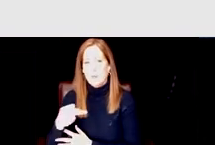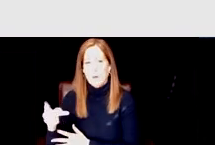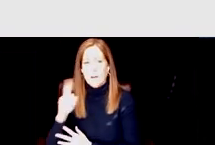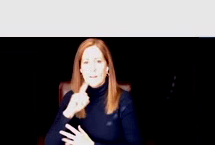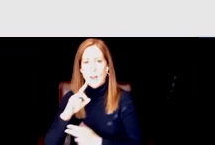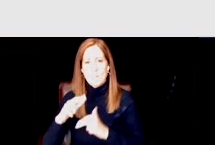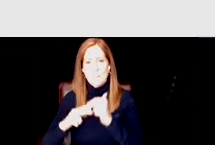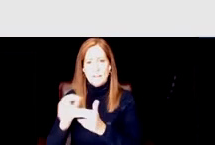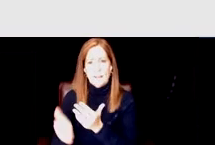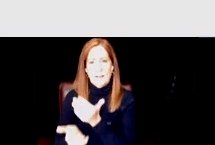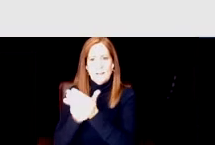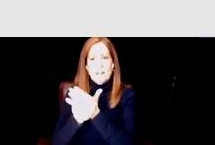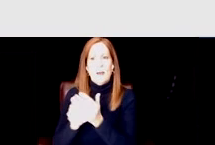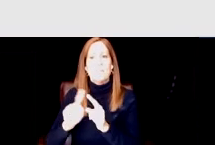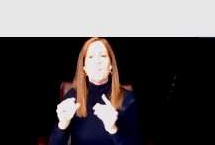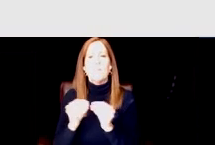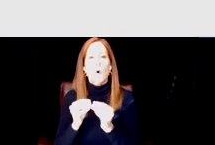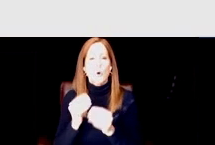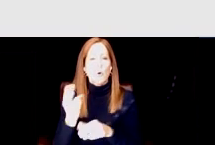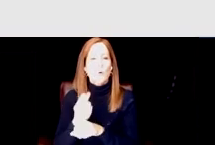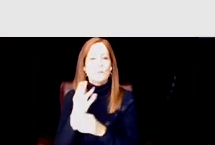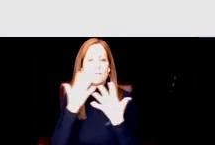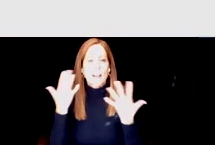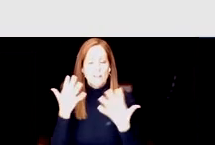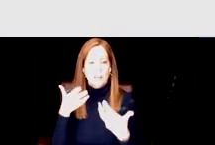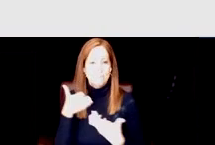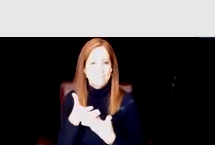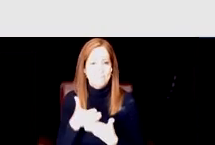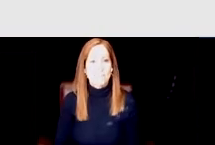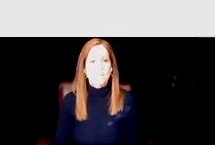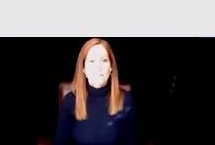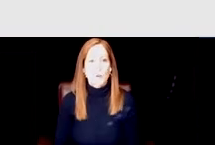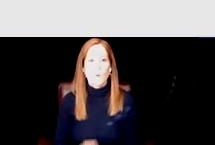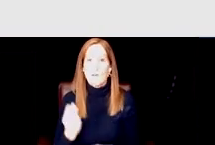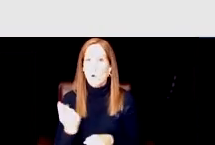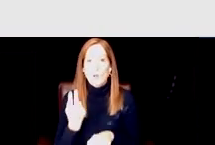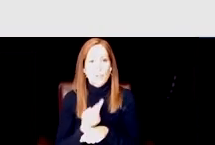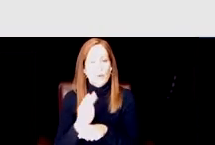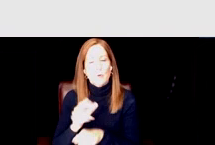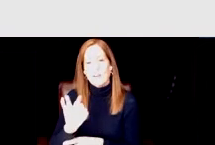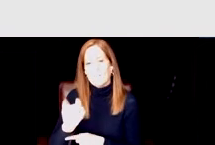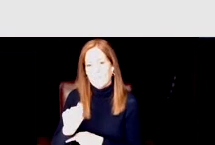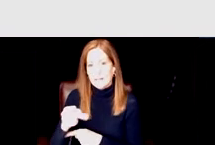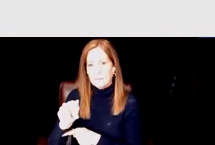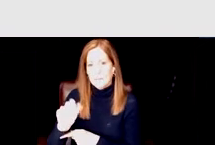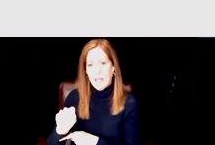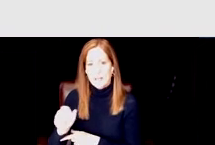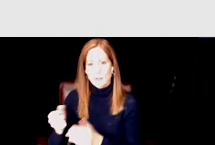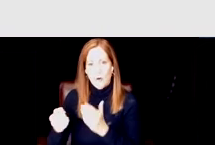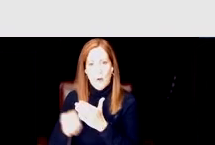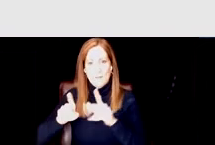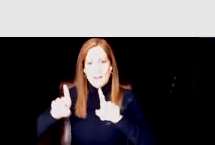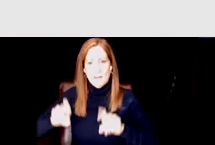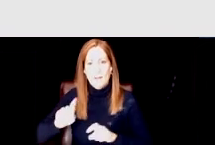but has a more user-friendly interface. We have only used its "FastPass" automated testing tool. In the future, it would be worthwhile to use